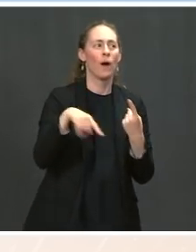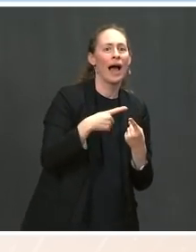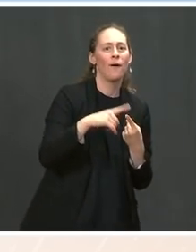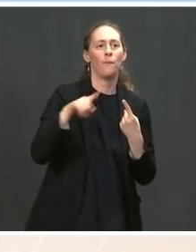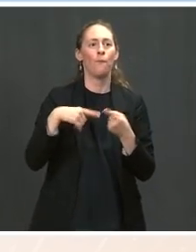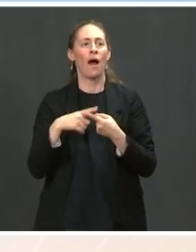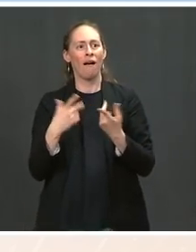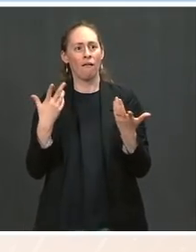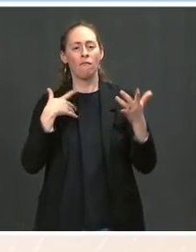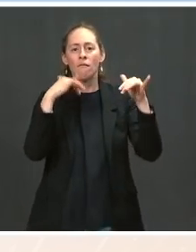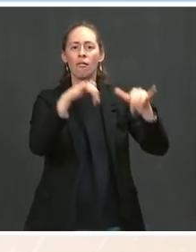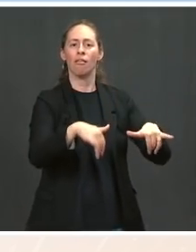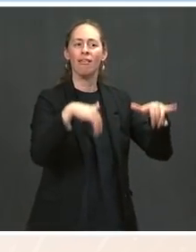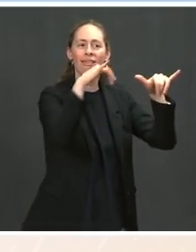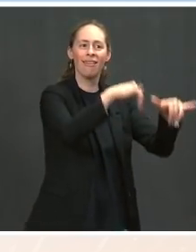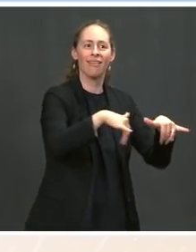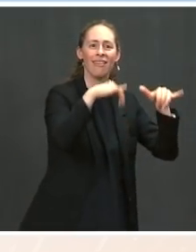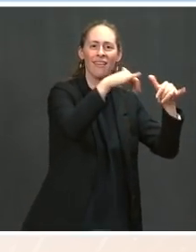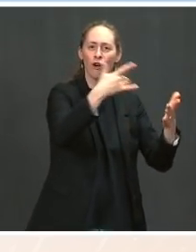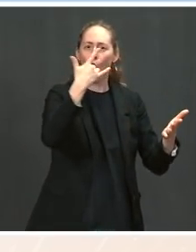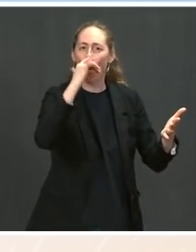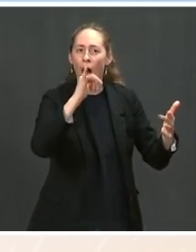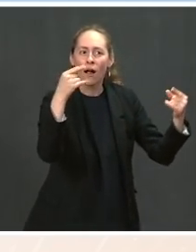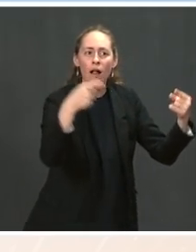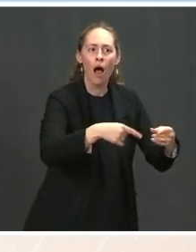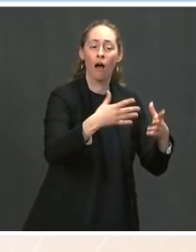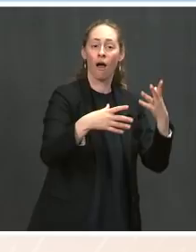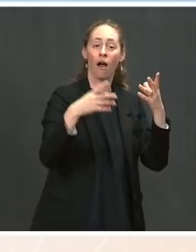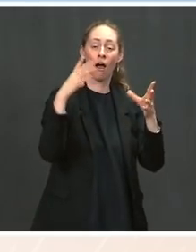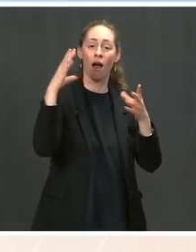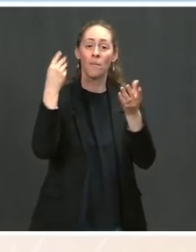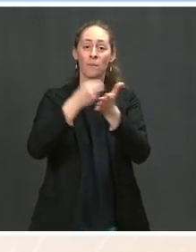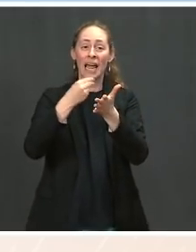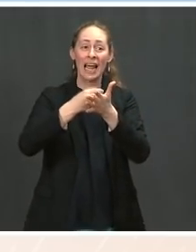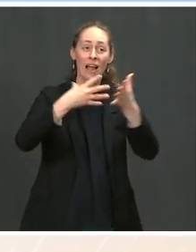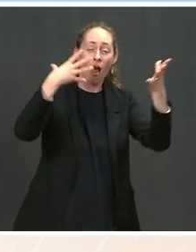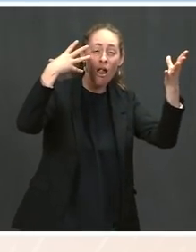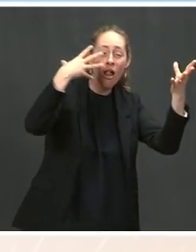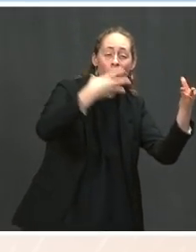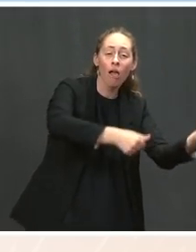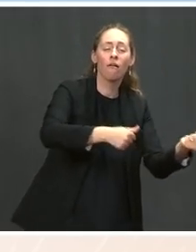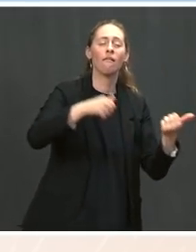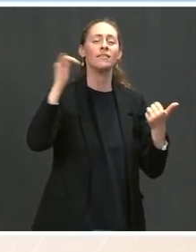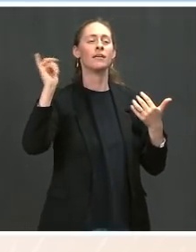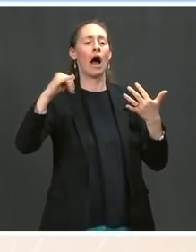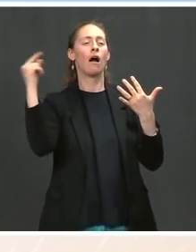What's the additional cost? These are all the factors in his mind. And as you look back at recent history --